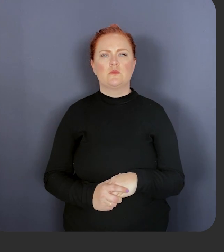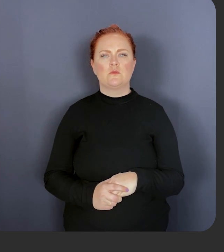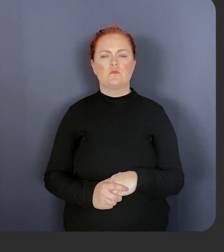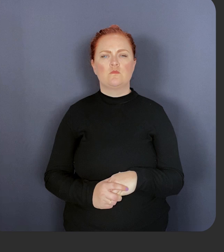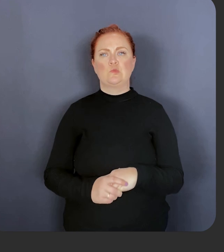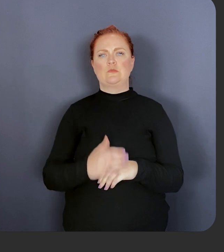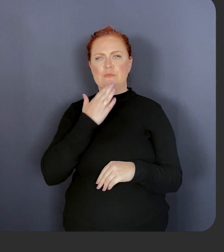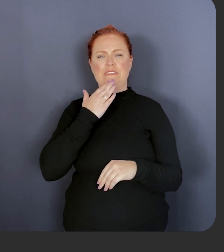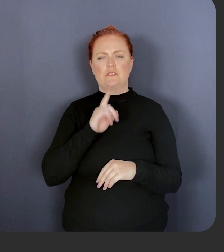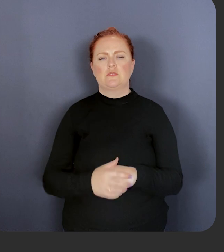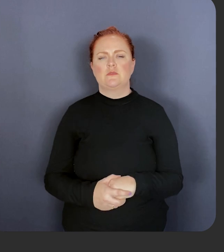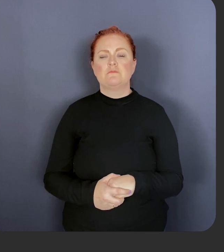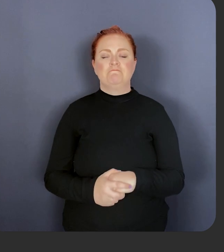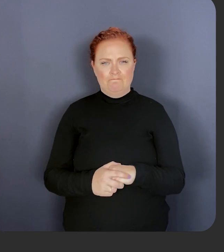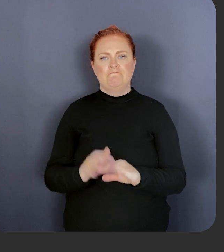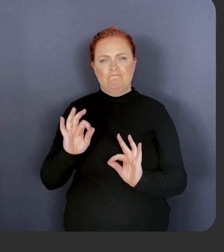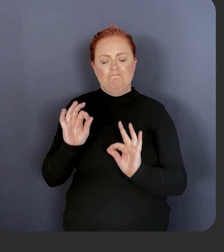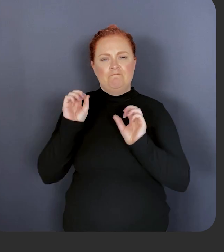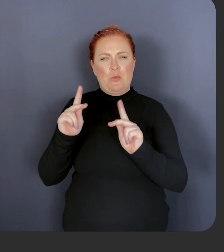Oops. There you go.